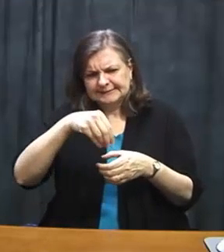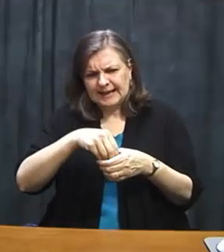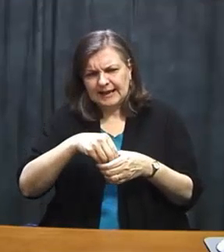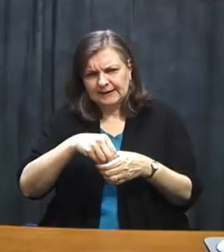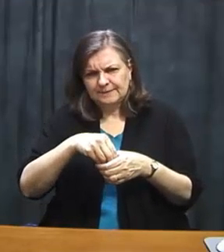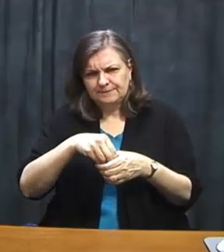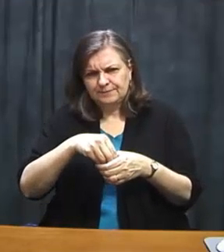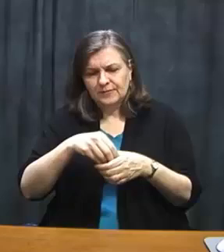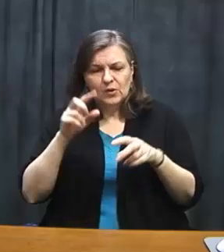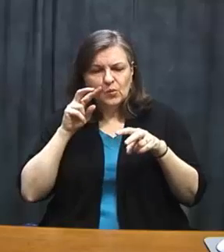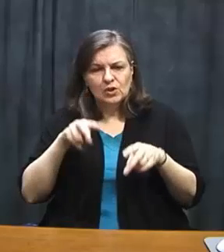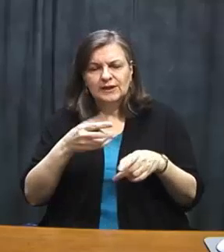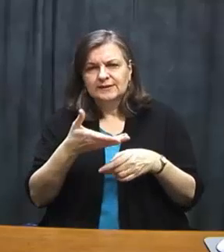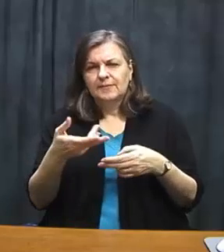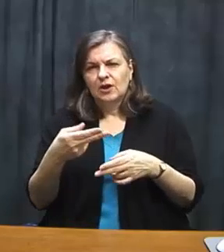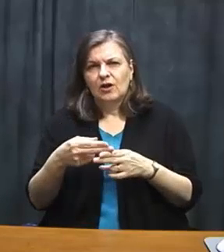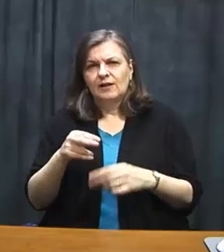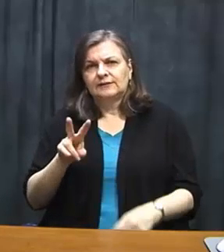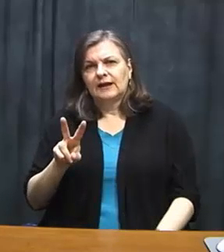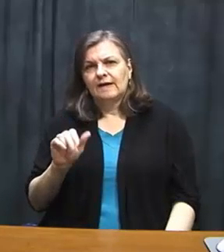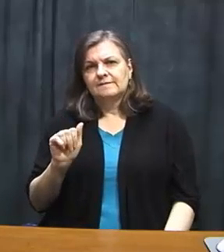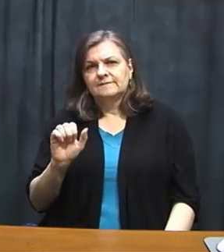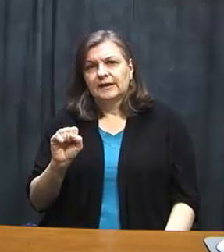we focus on things called vascular bundles